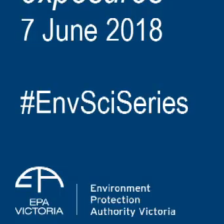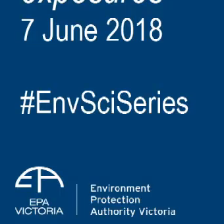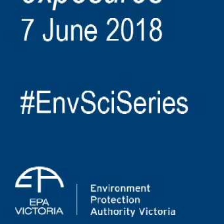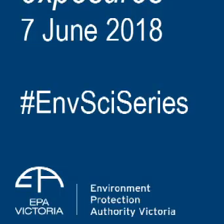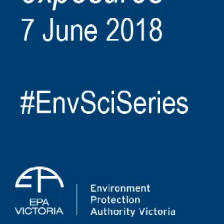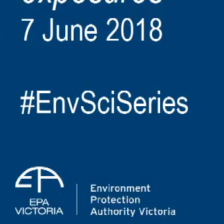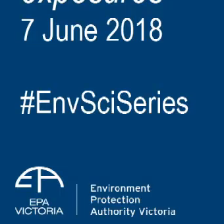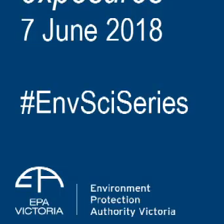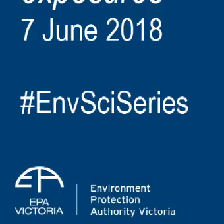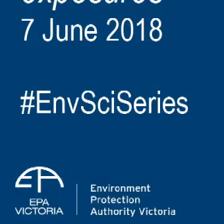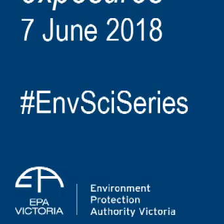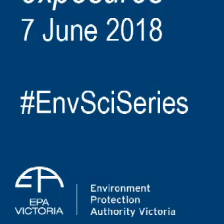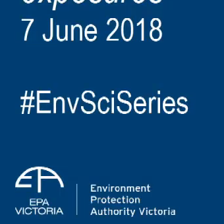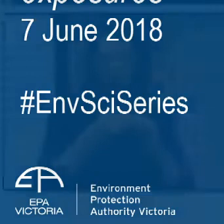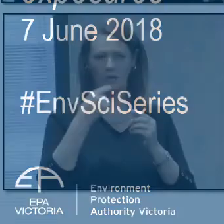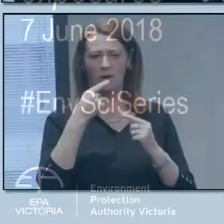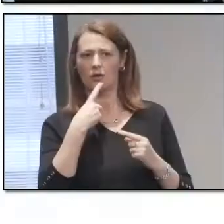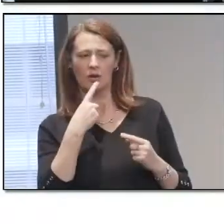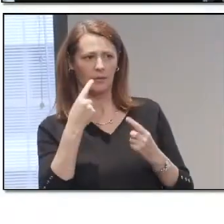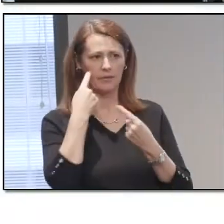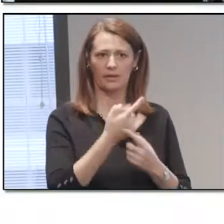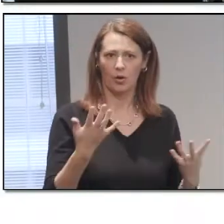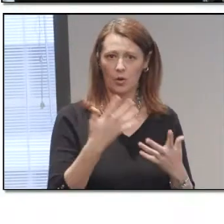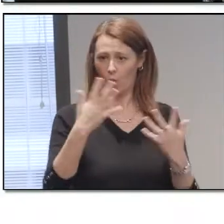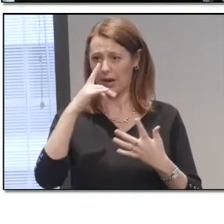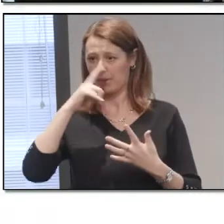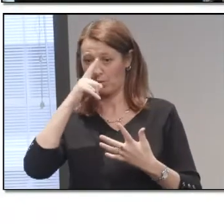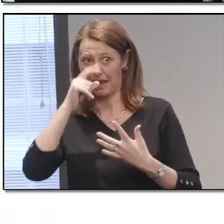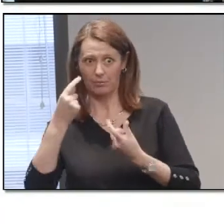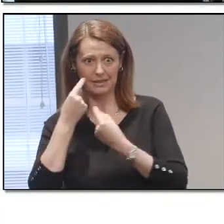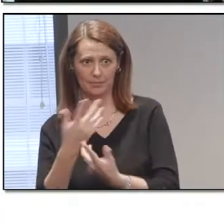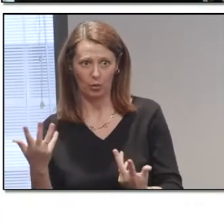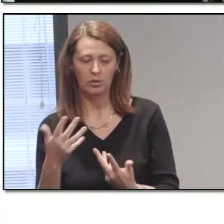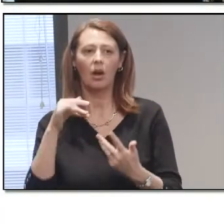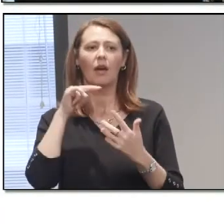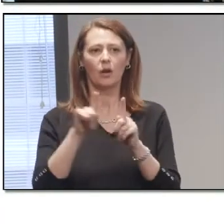about environmental exposures, where people can be exposed and importantly measures they can take,